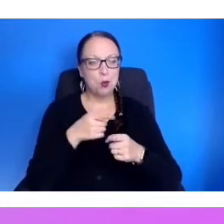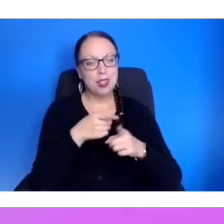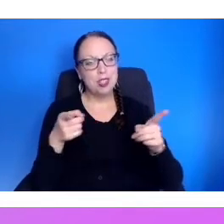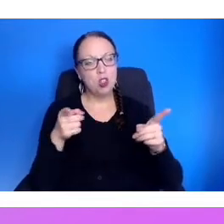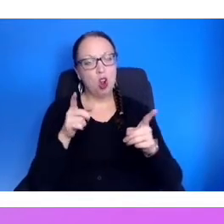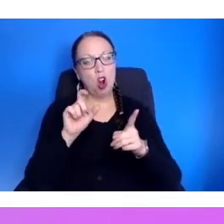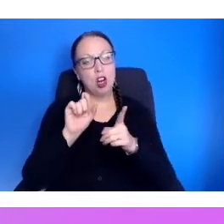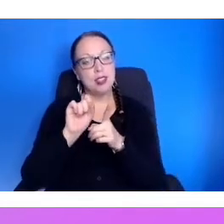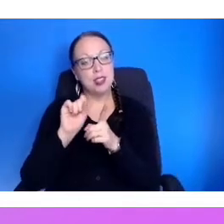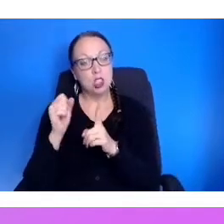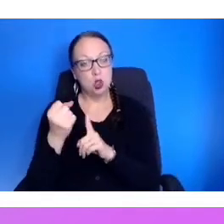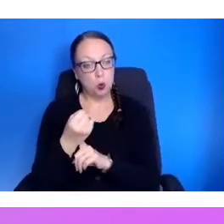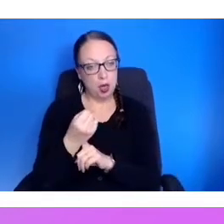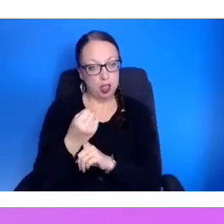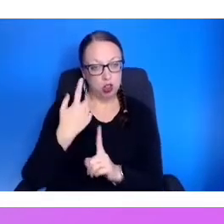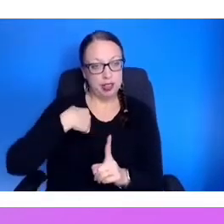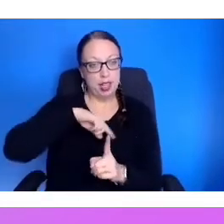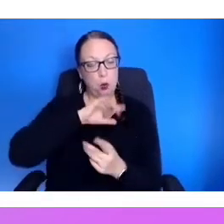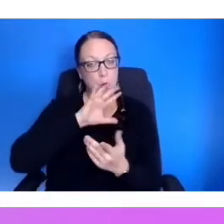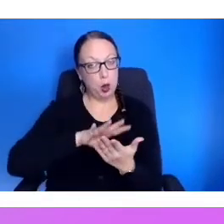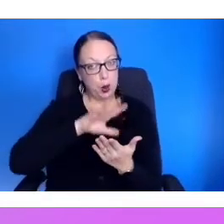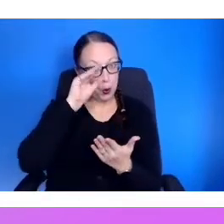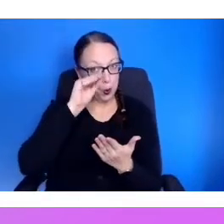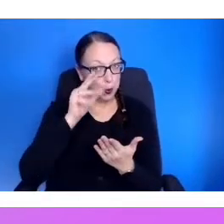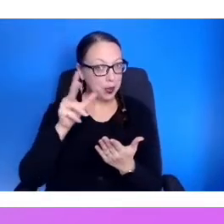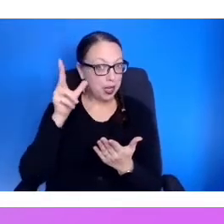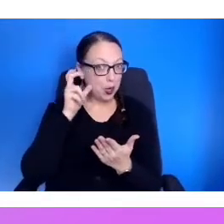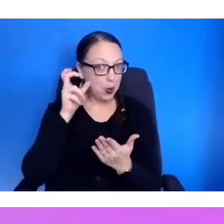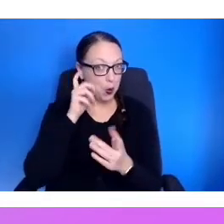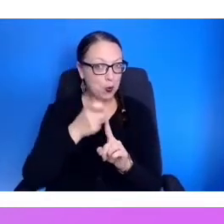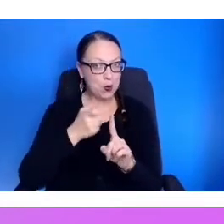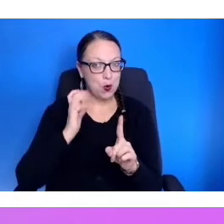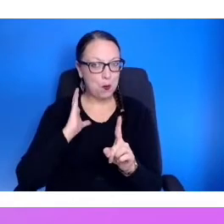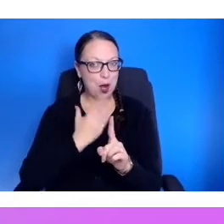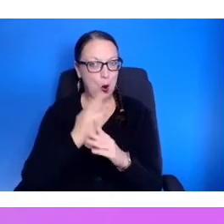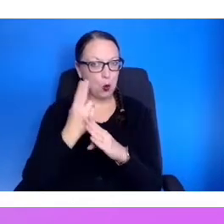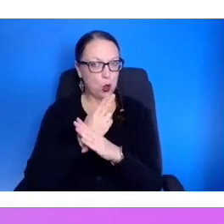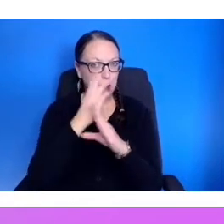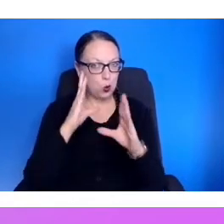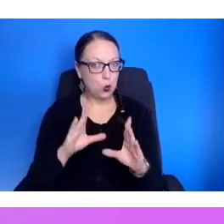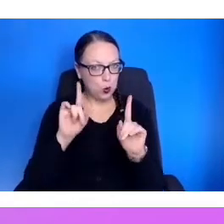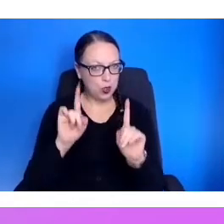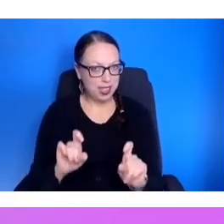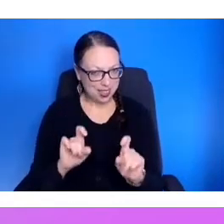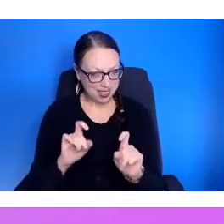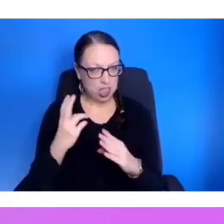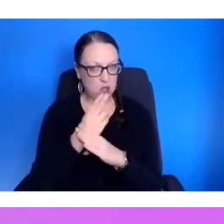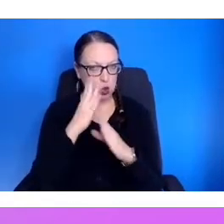that we learned about and heard about in our usability testing and our user research throughout the years,